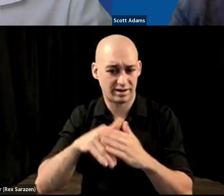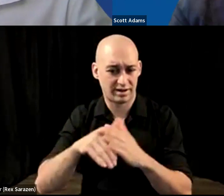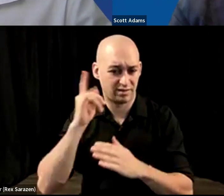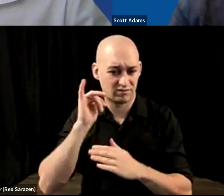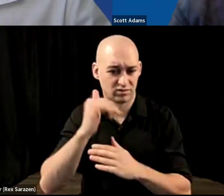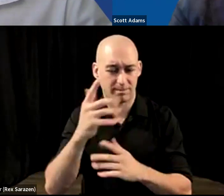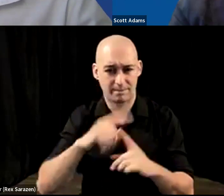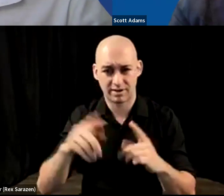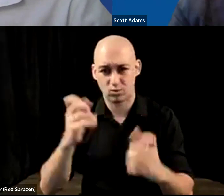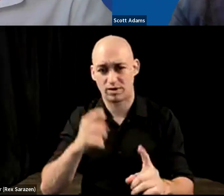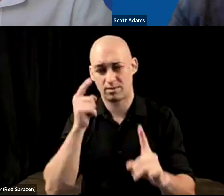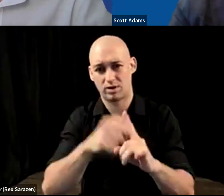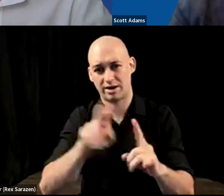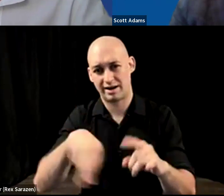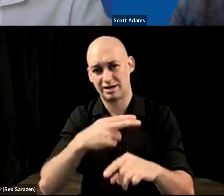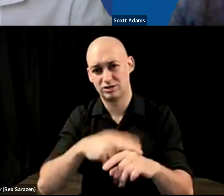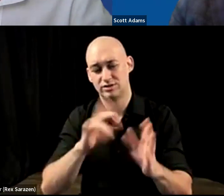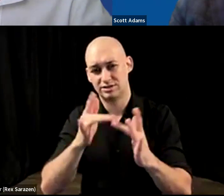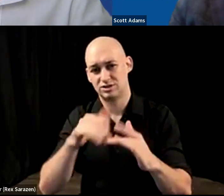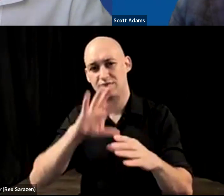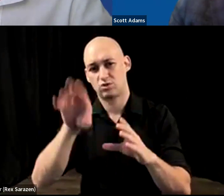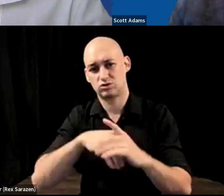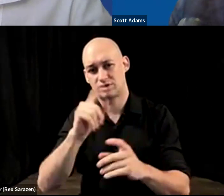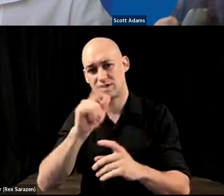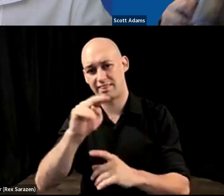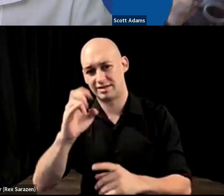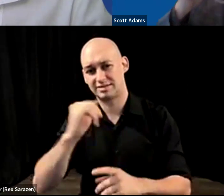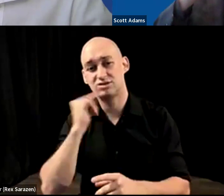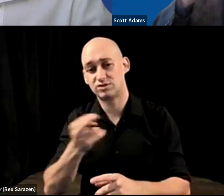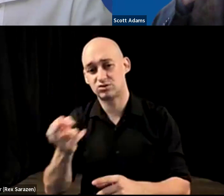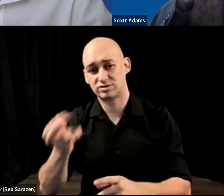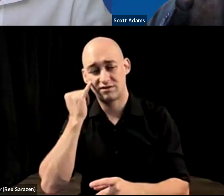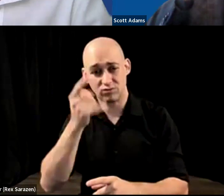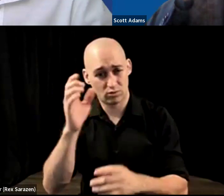that the National Digital Inclusion Alliance is a resource, so if you are looking for a coalition